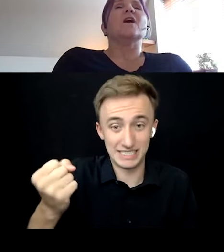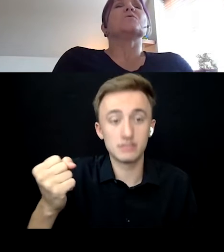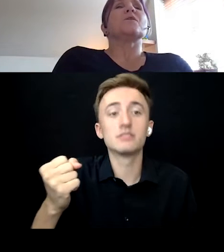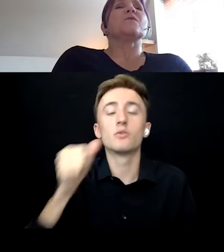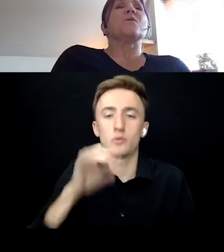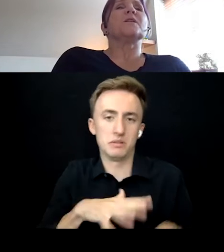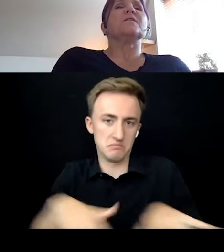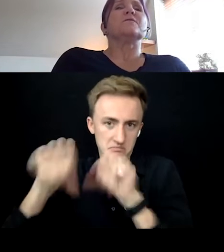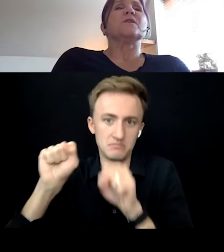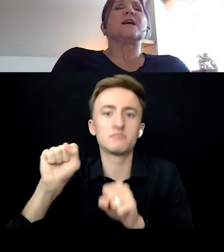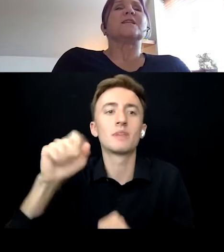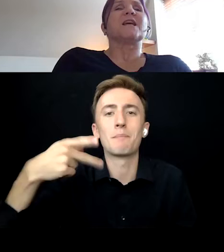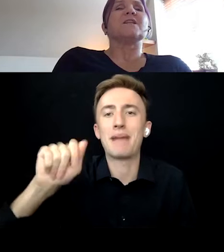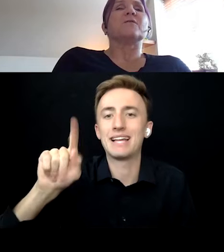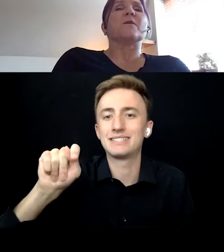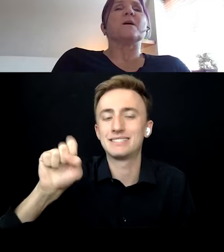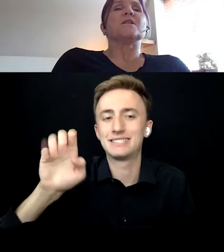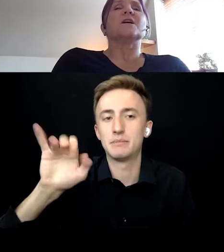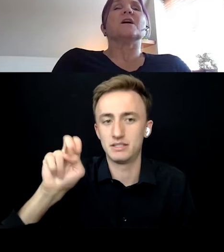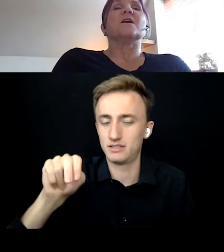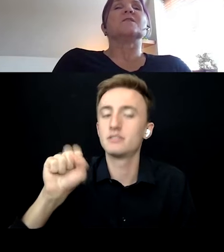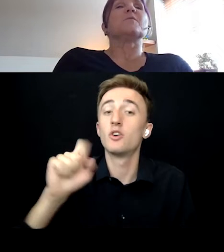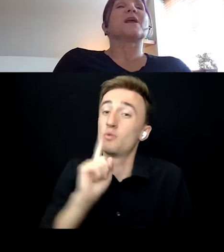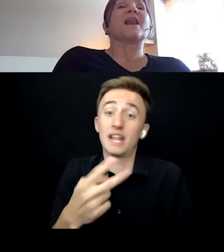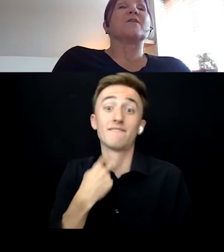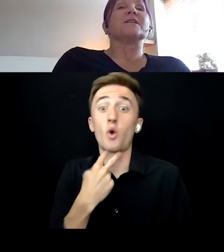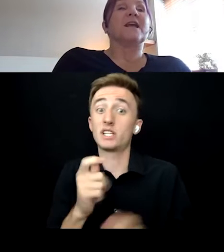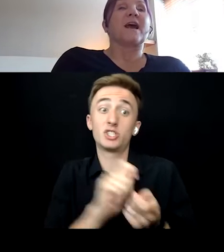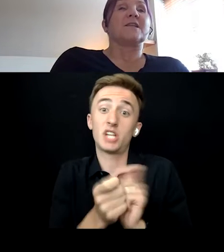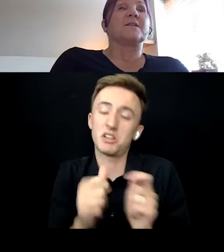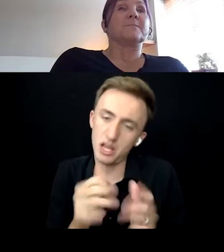and though the quality of the boys had not changed very much, some of the quality had.